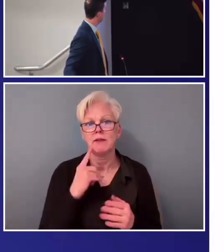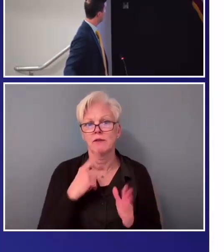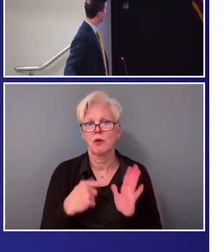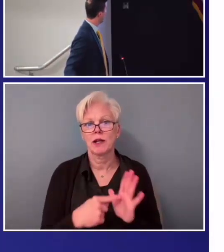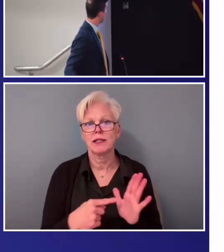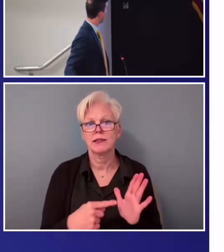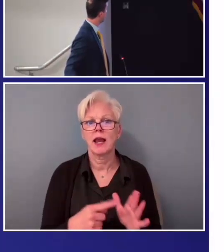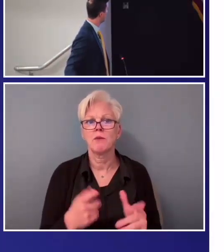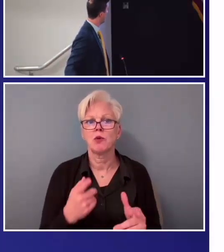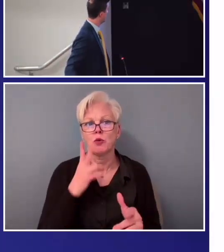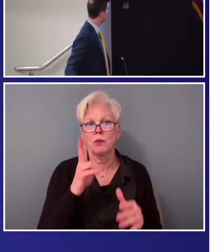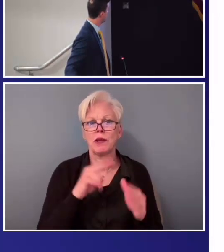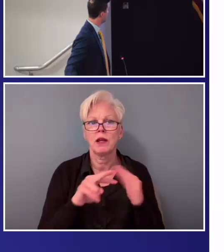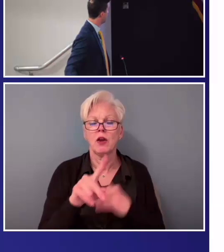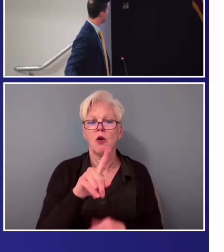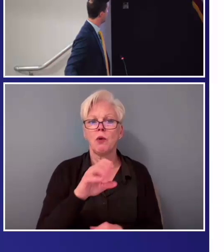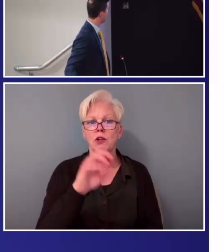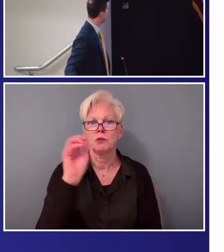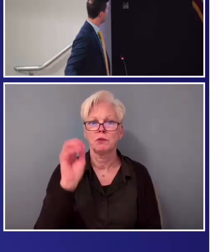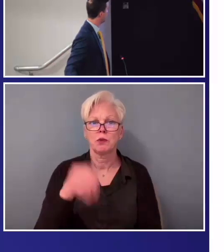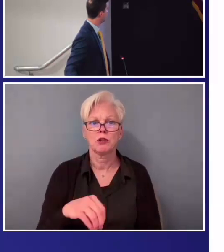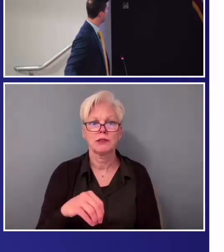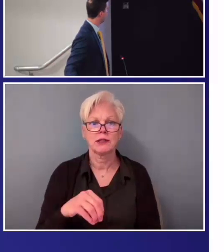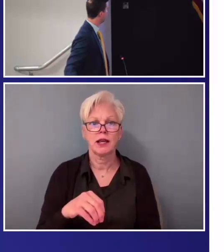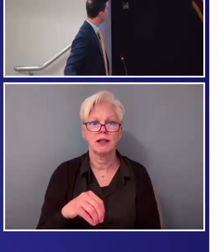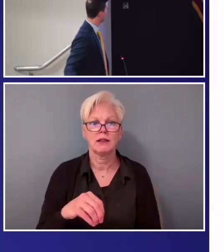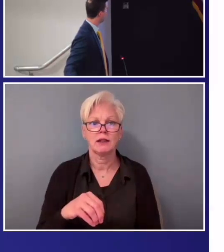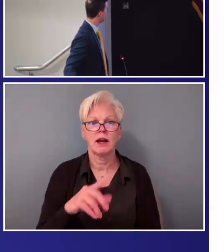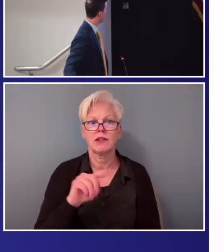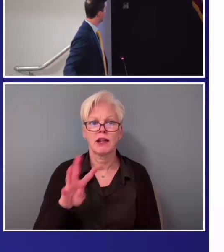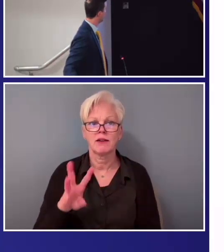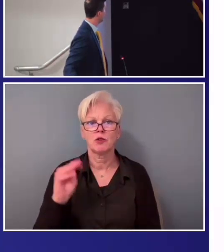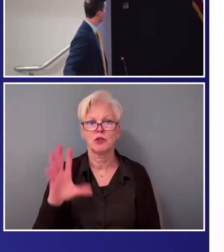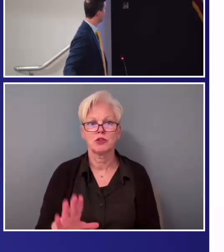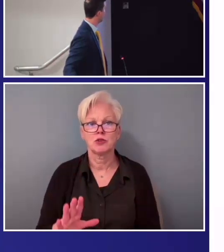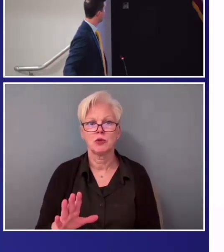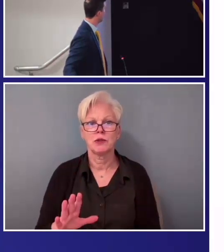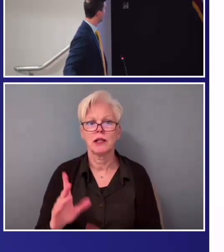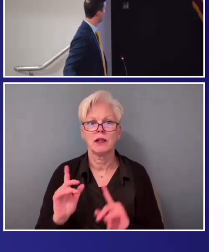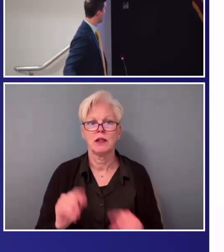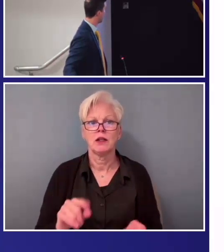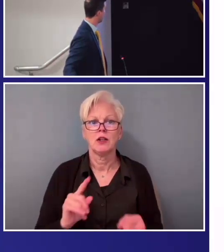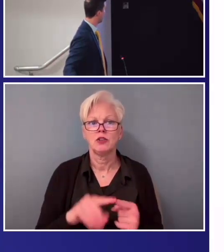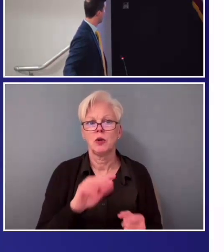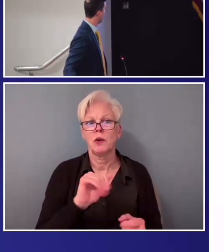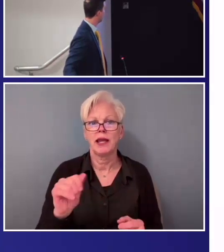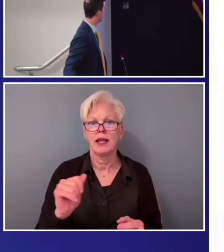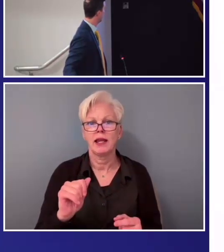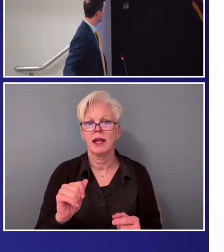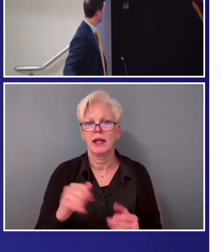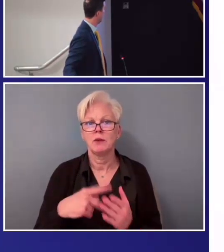we project 100% of Title IV students attending associate degree programs in